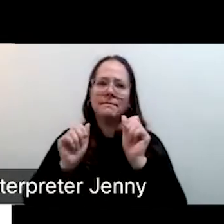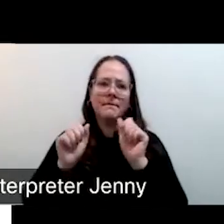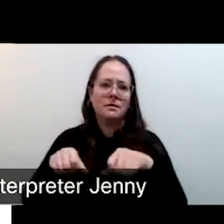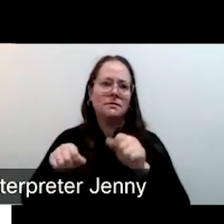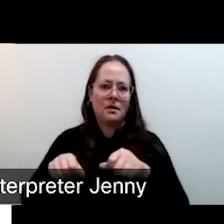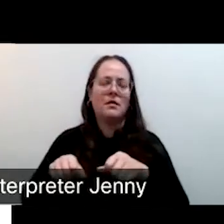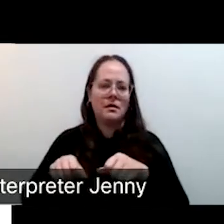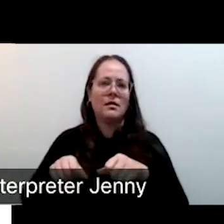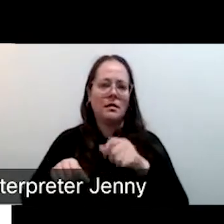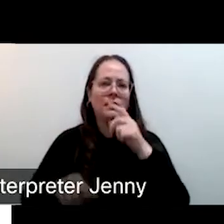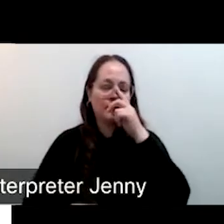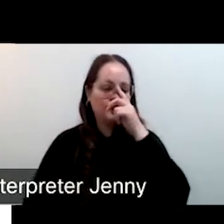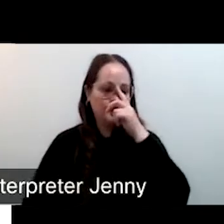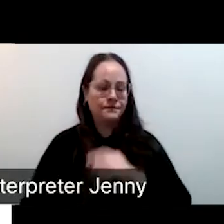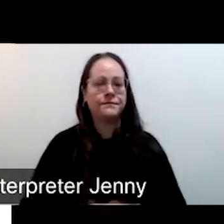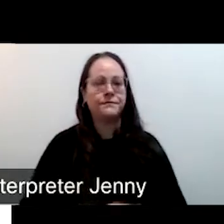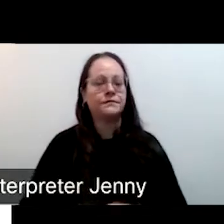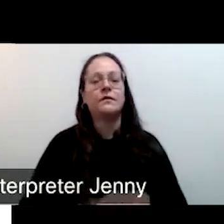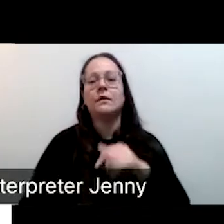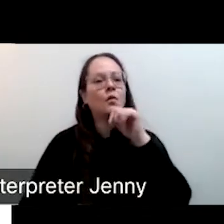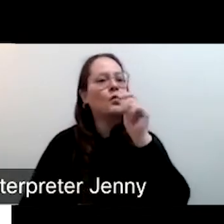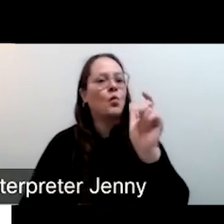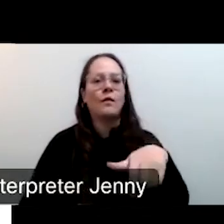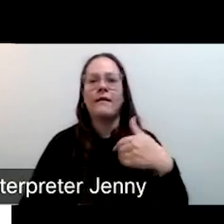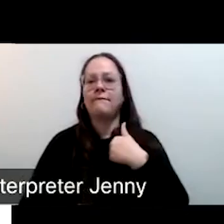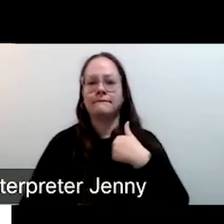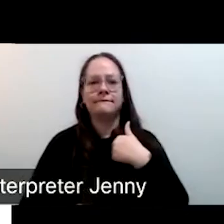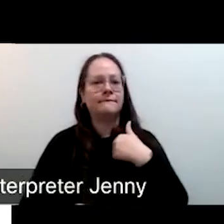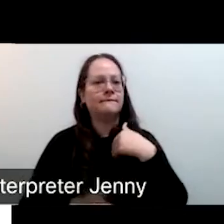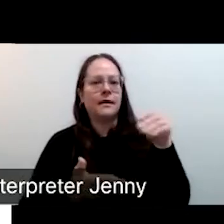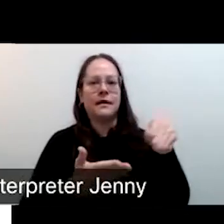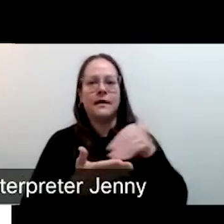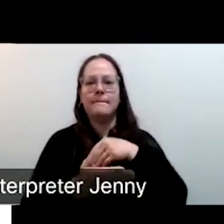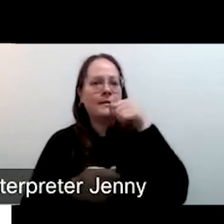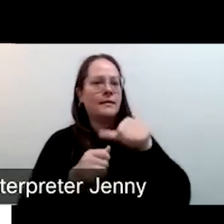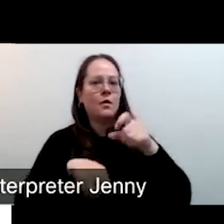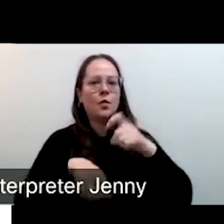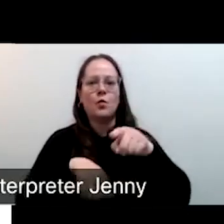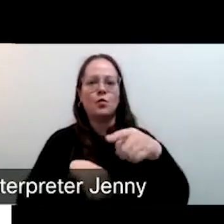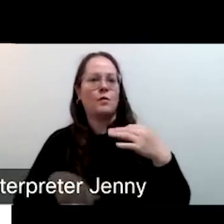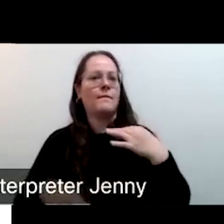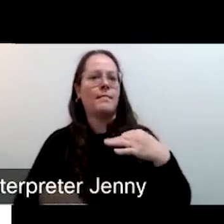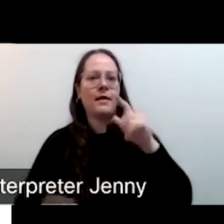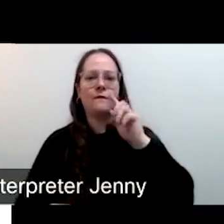You do not need to have a completed Schedule A letter when signing up for the WRP, but